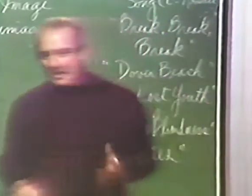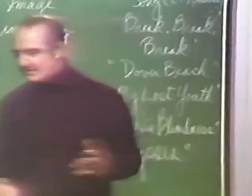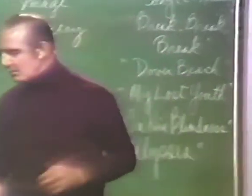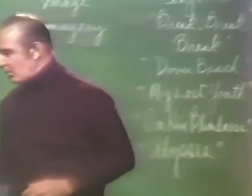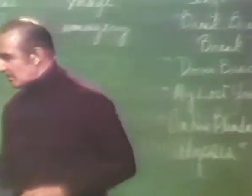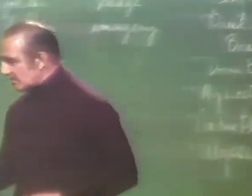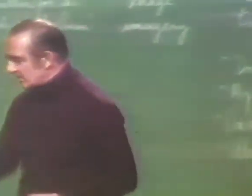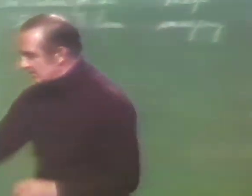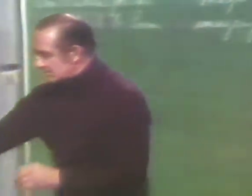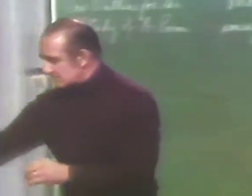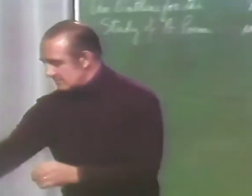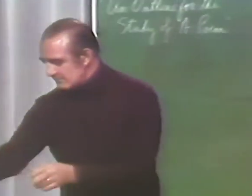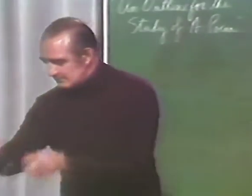"THE WEST WIND."